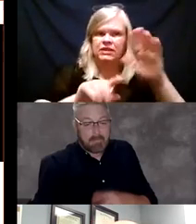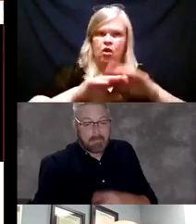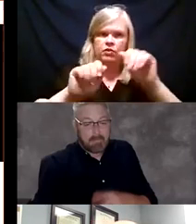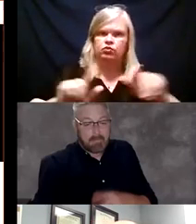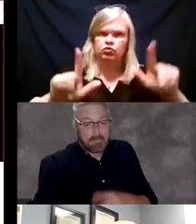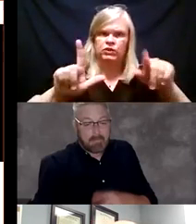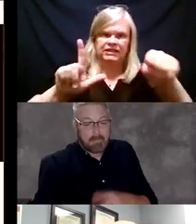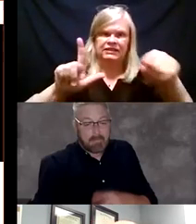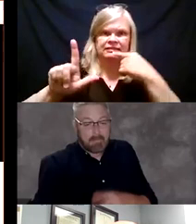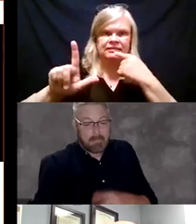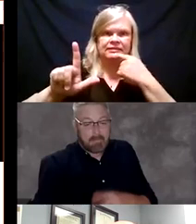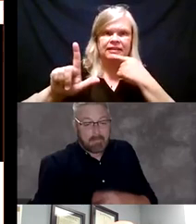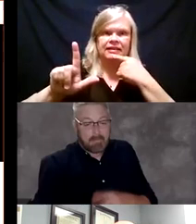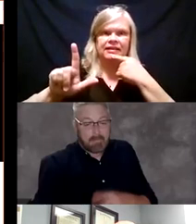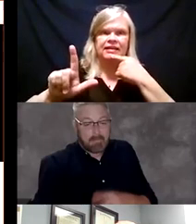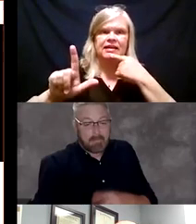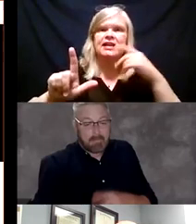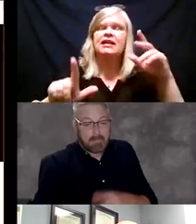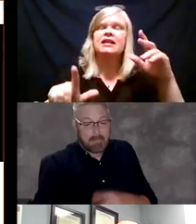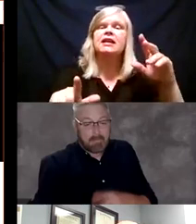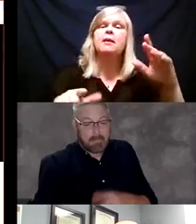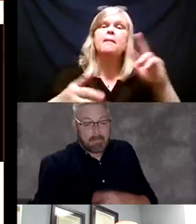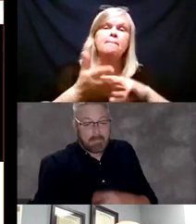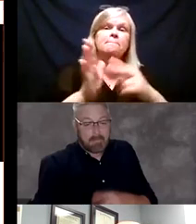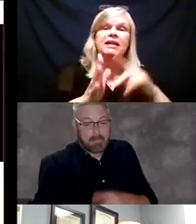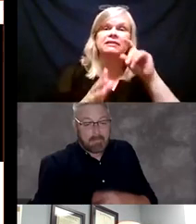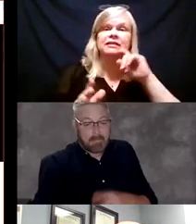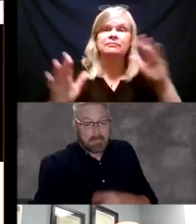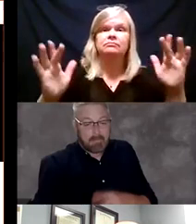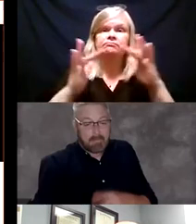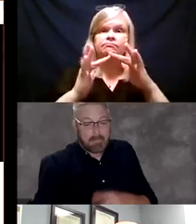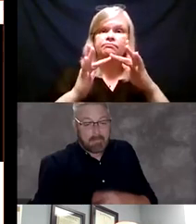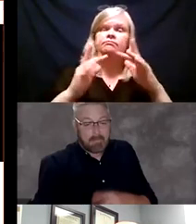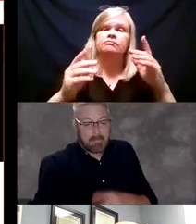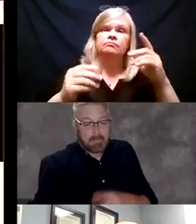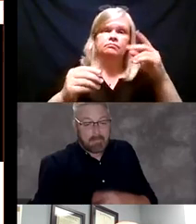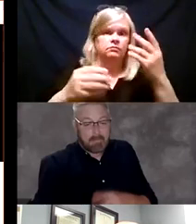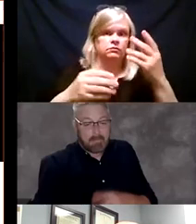IT'S SEXUAL CONTACT BETWEEN TWO OR MORE PEOPLE AND ANY OF THE